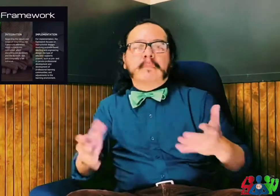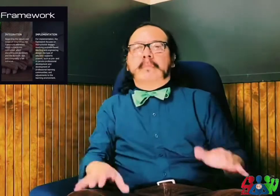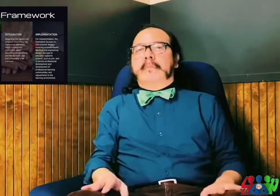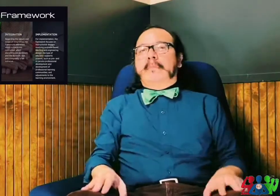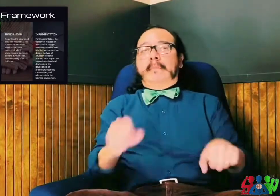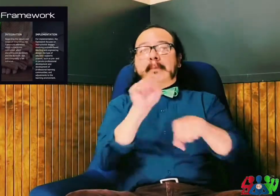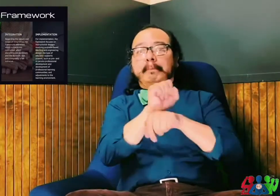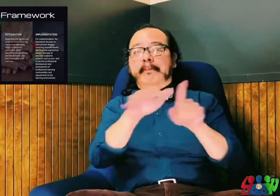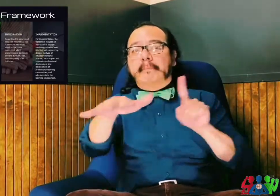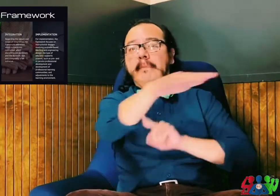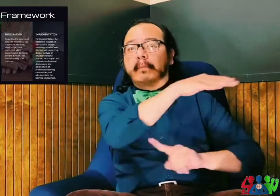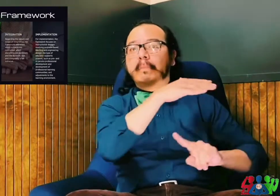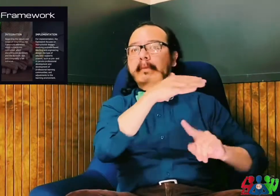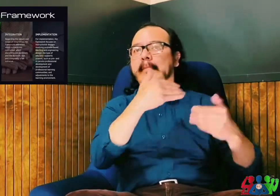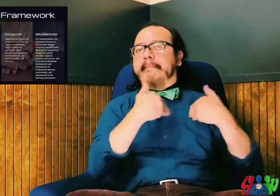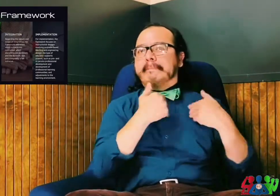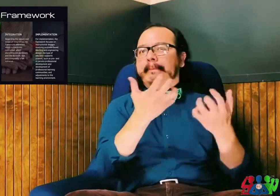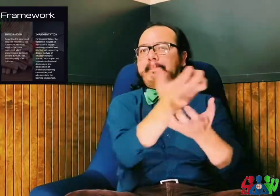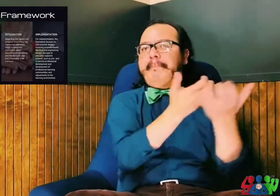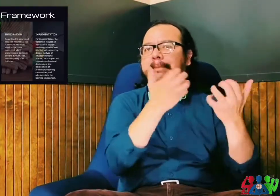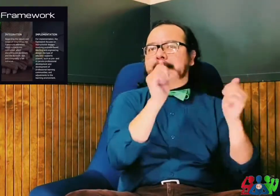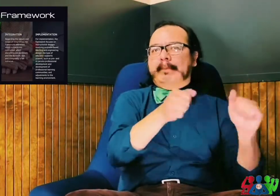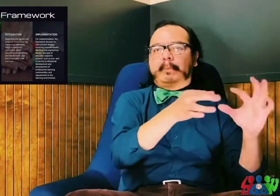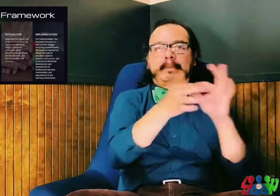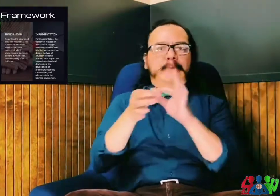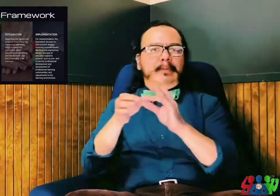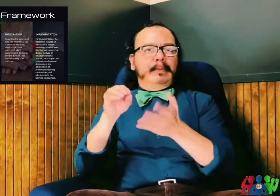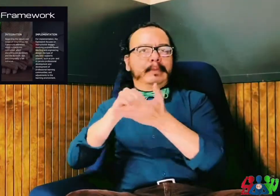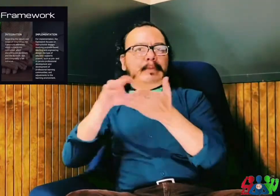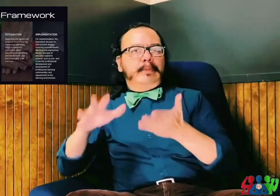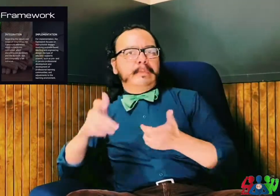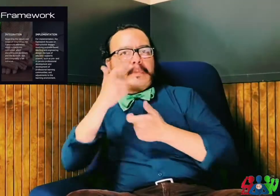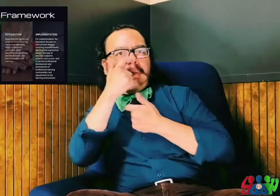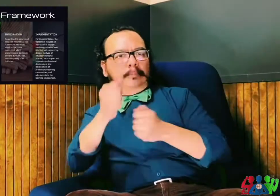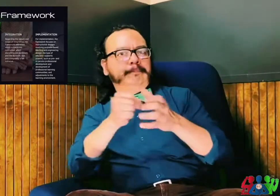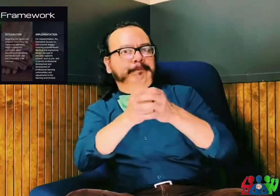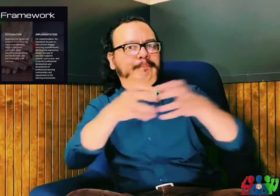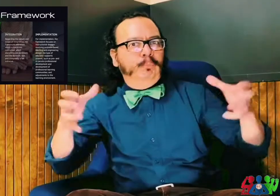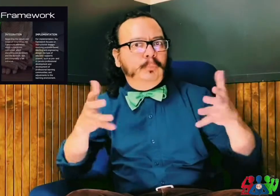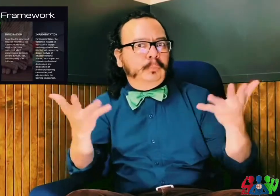developing a STEM-capable workforce; and boosting interest,